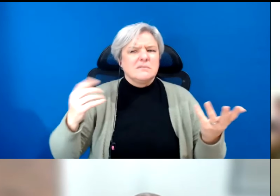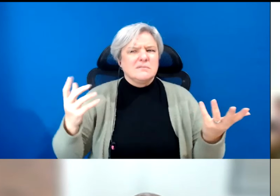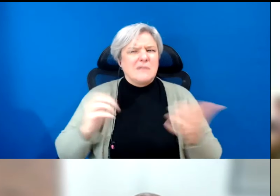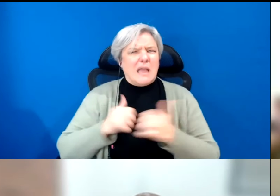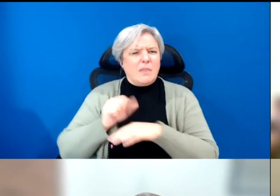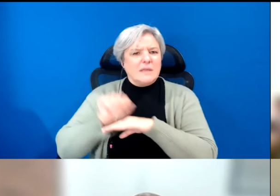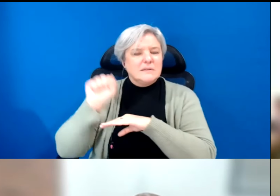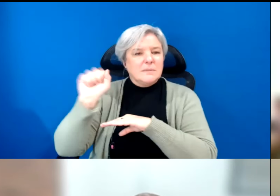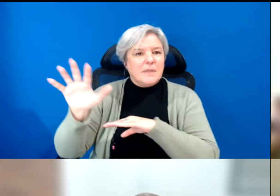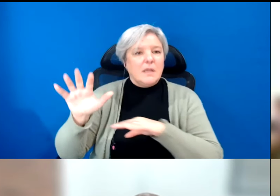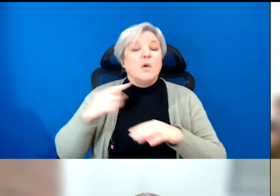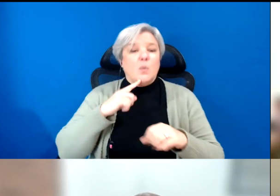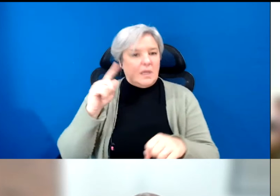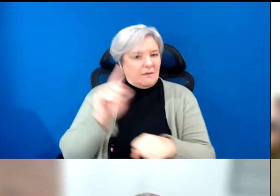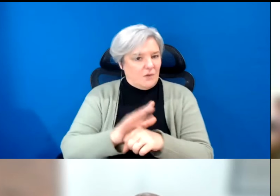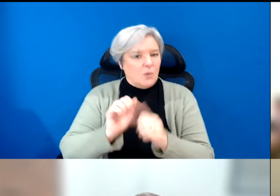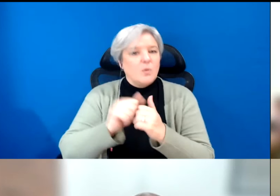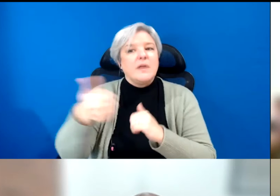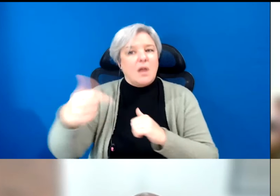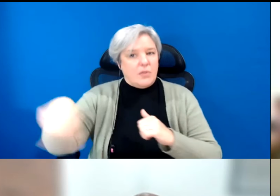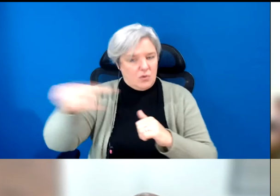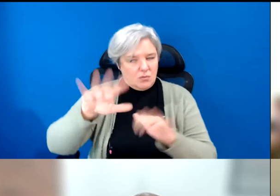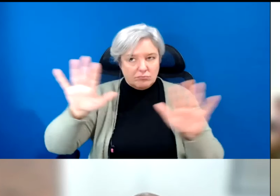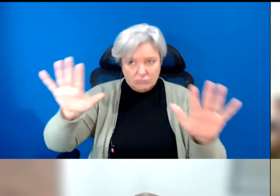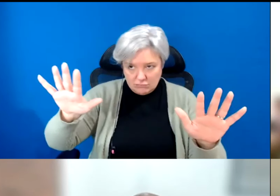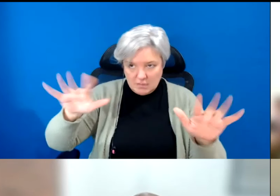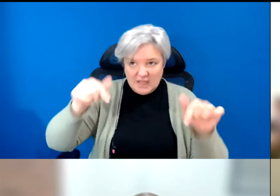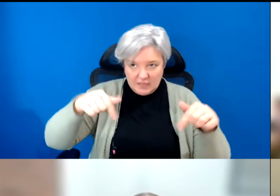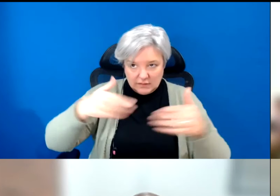We did confirm with the other colleges that this process is the same.